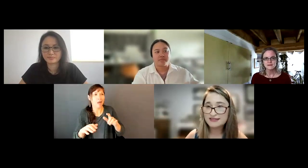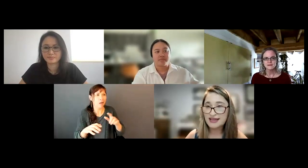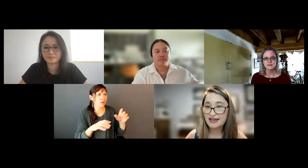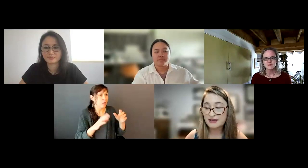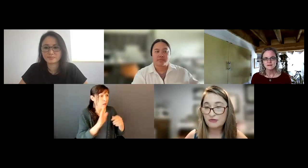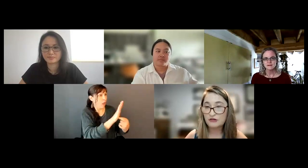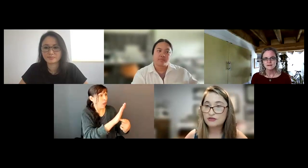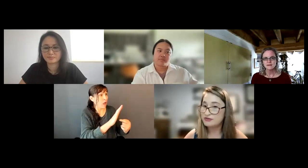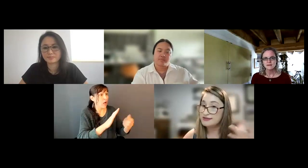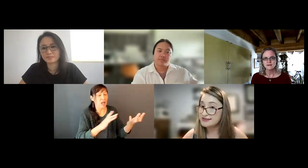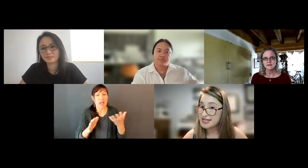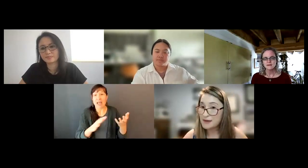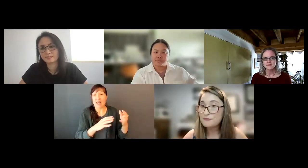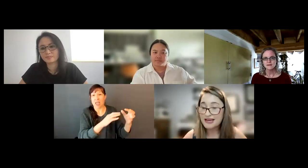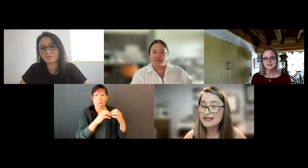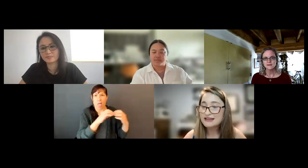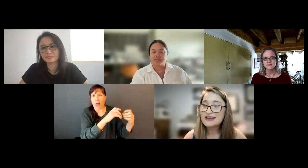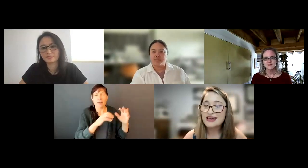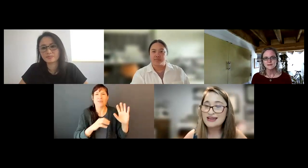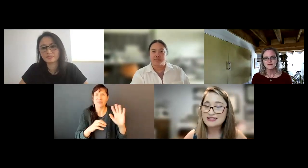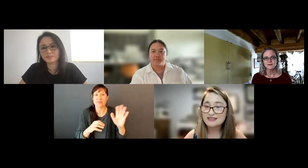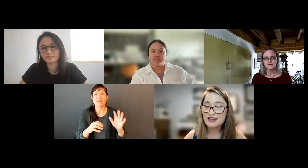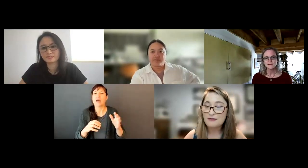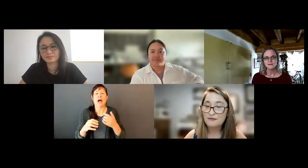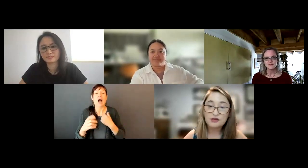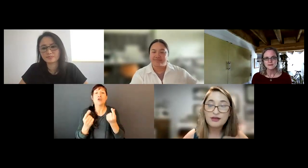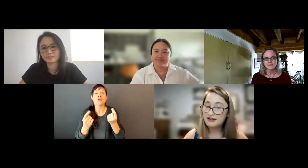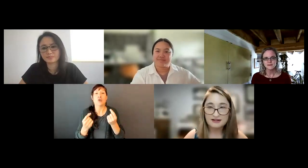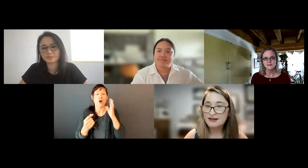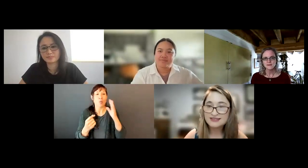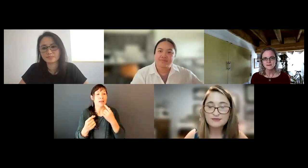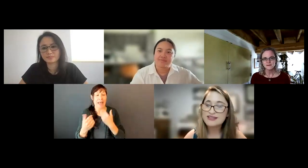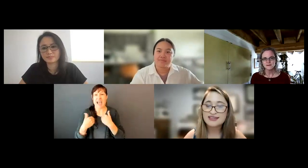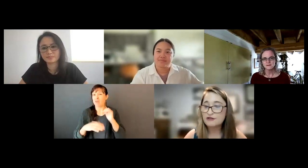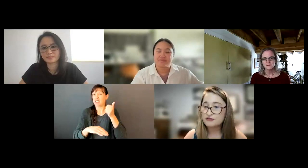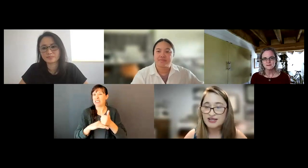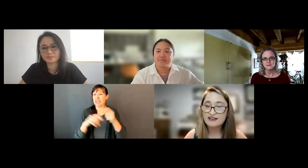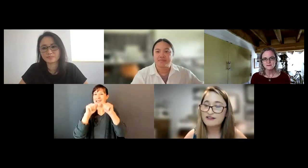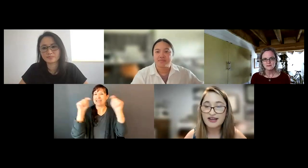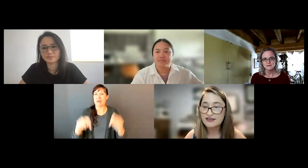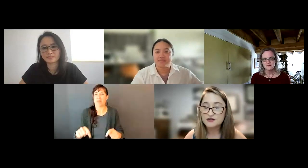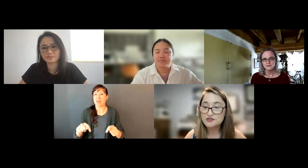I'd say, "Well this is a template "and you can customize it or tailor it